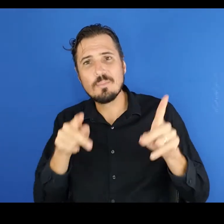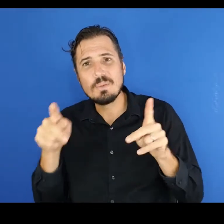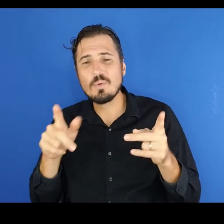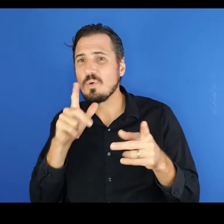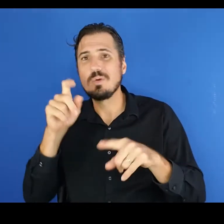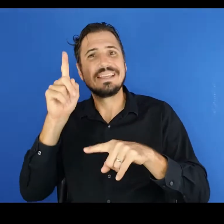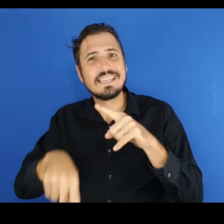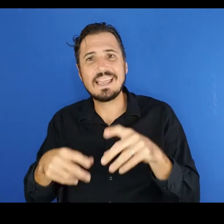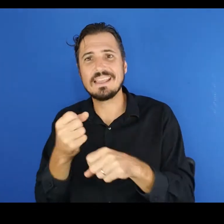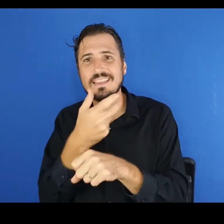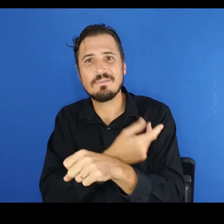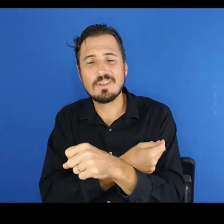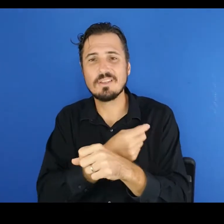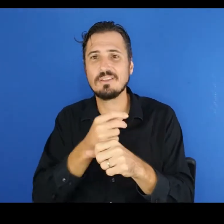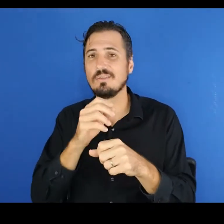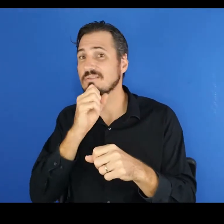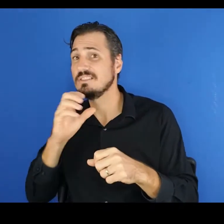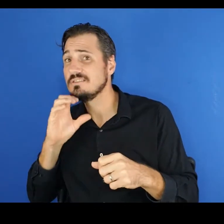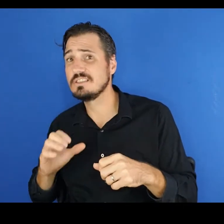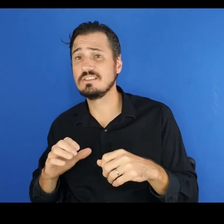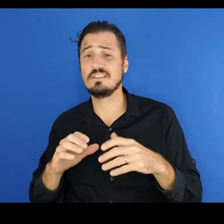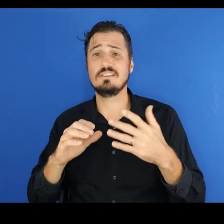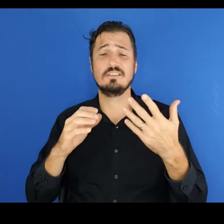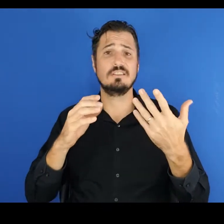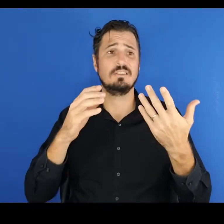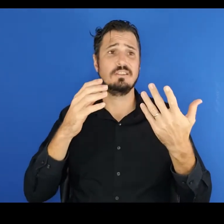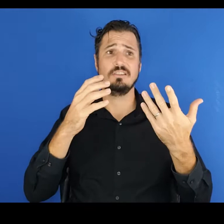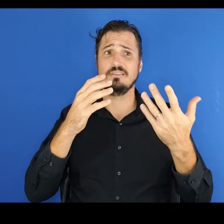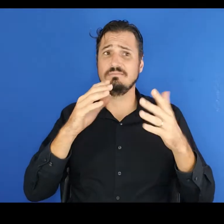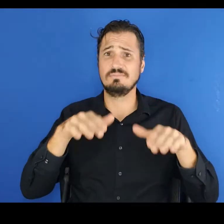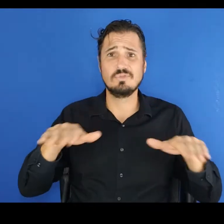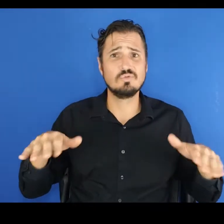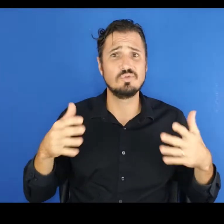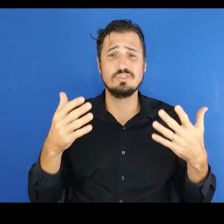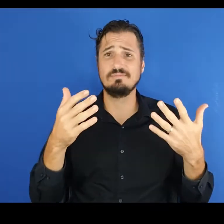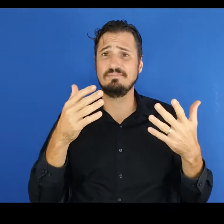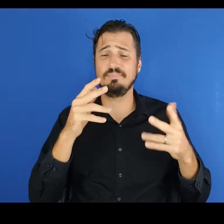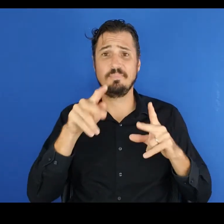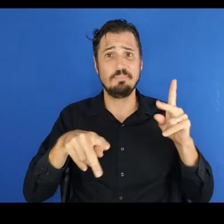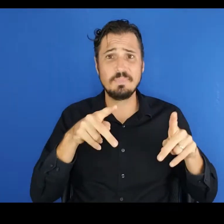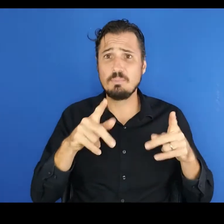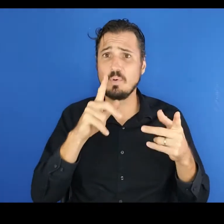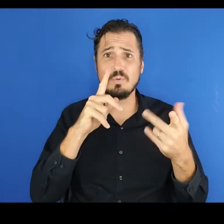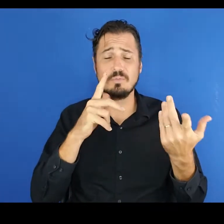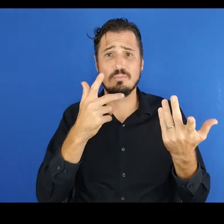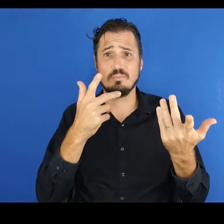cannot get vaccinated – including our kupuna, our keiki, and those with certain health conditions.